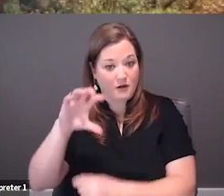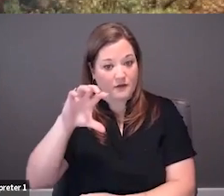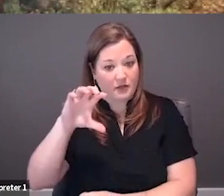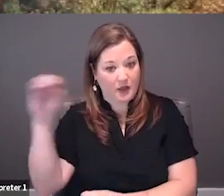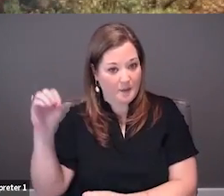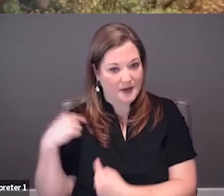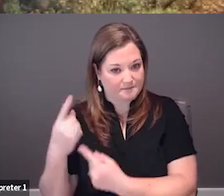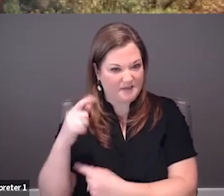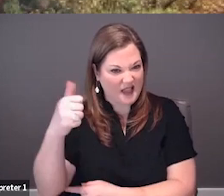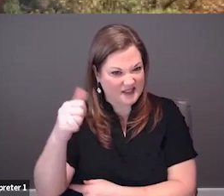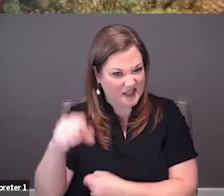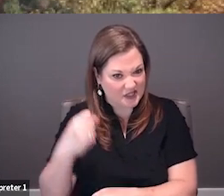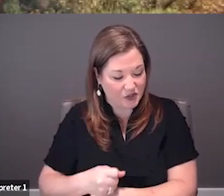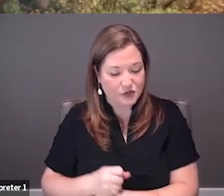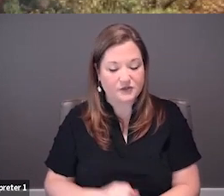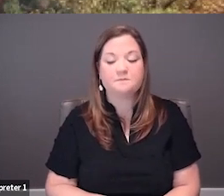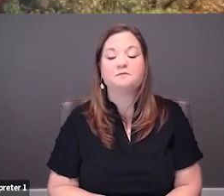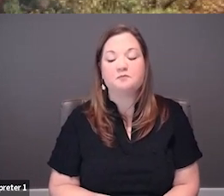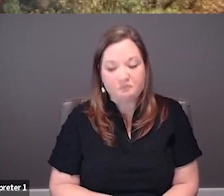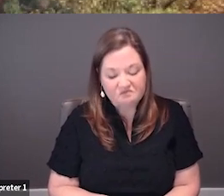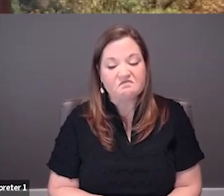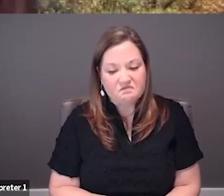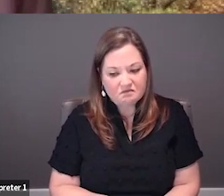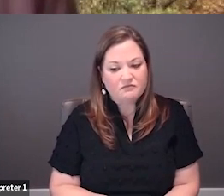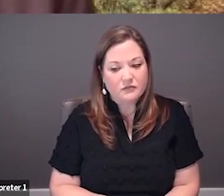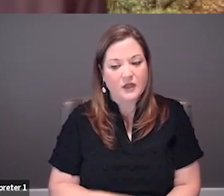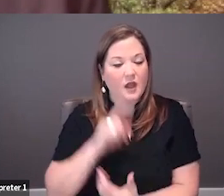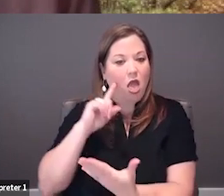two things have stood out with regard to accessibility.